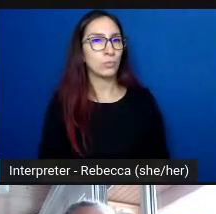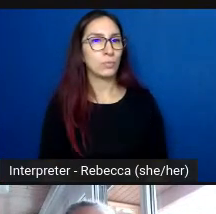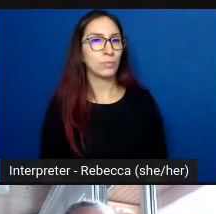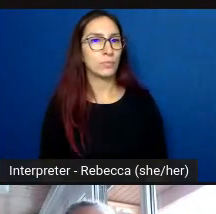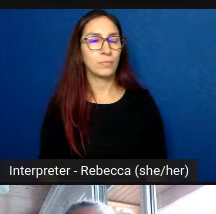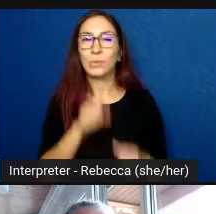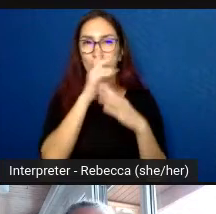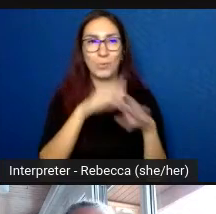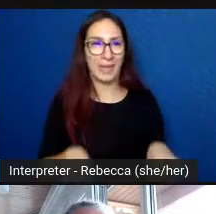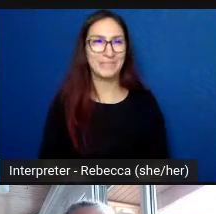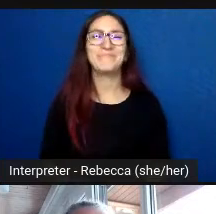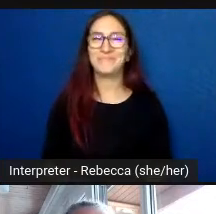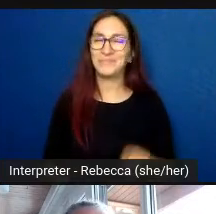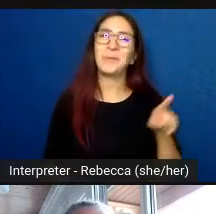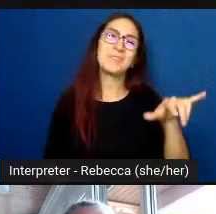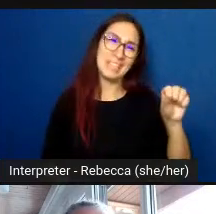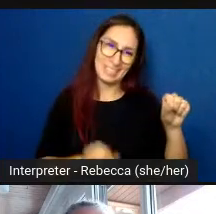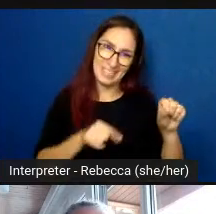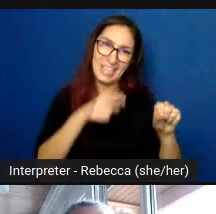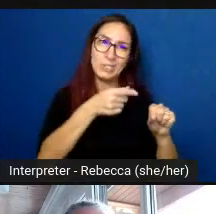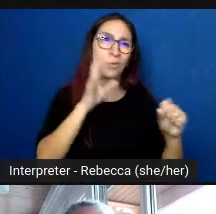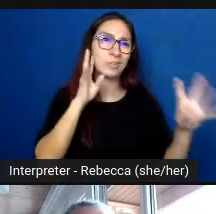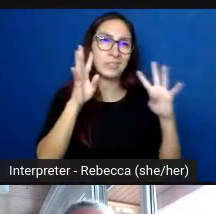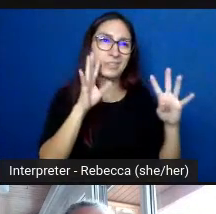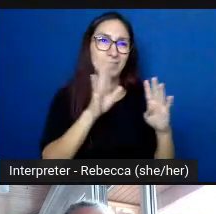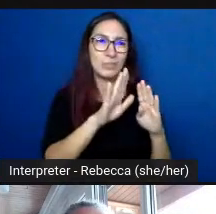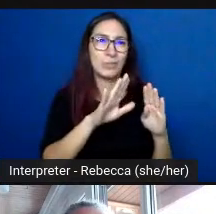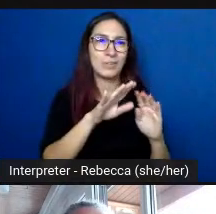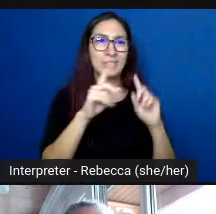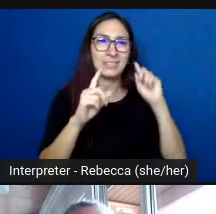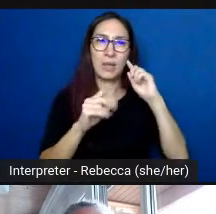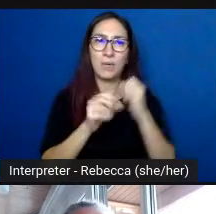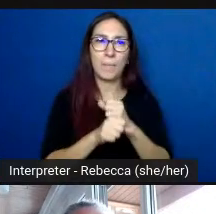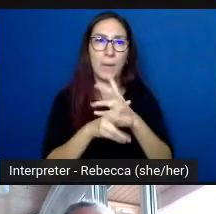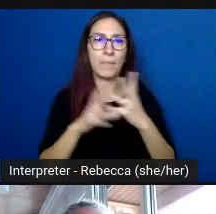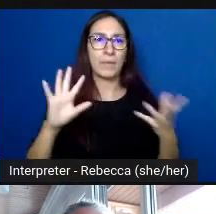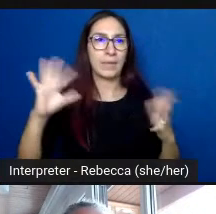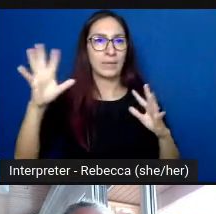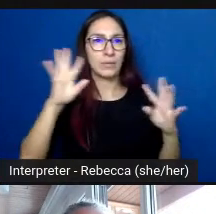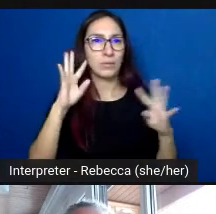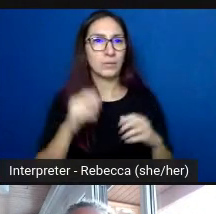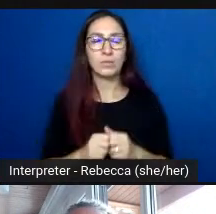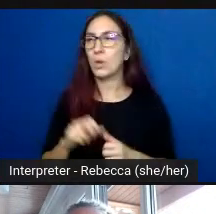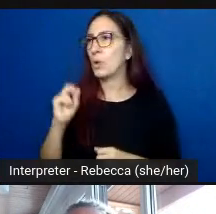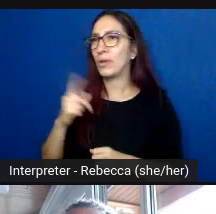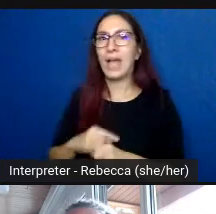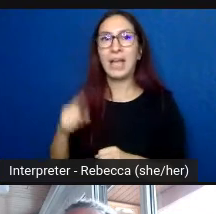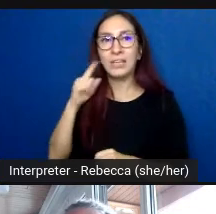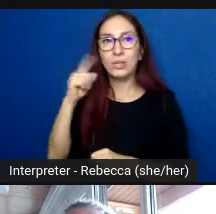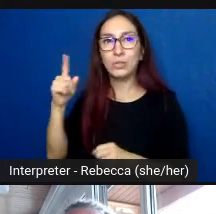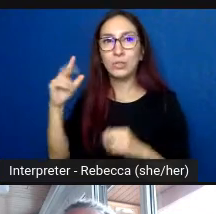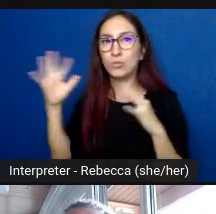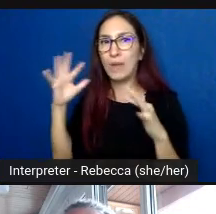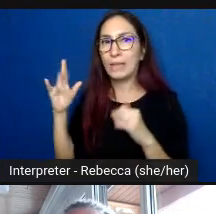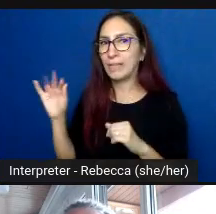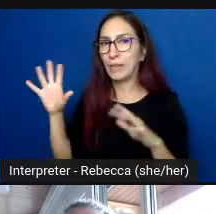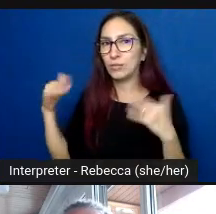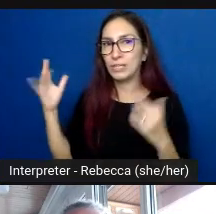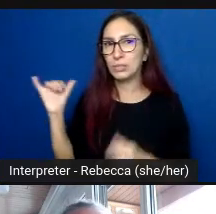Yes, it is you. Sorry. [chuckles] I hear you crackling like crazy. You're fine now.